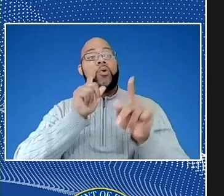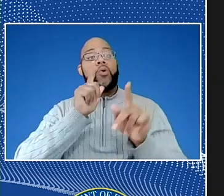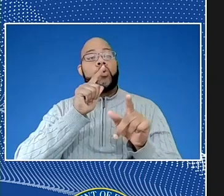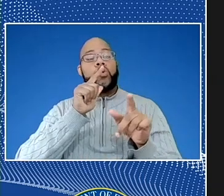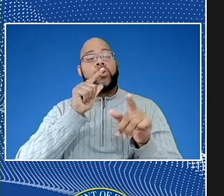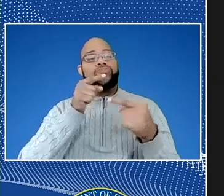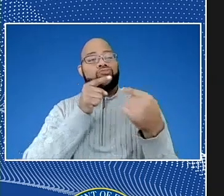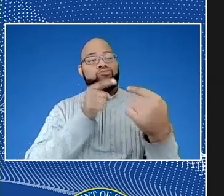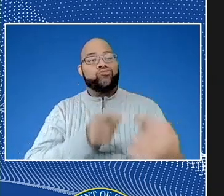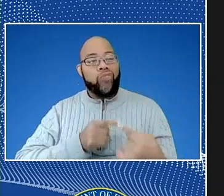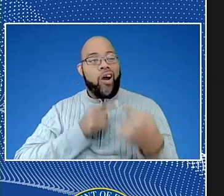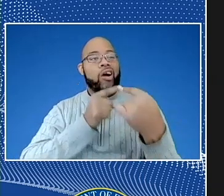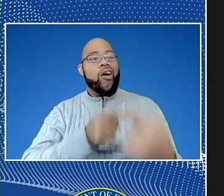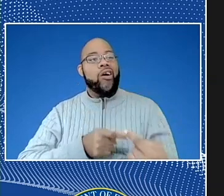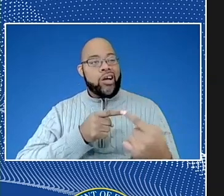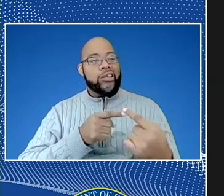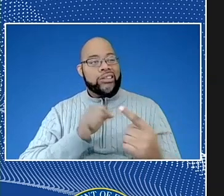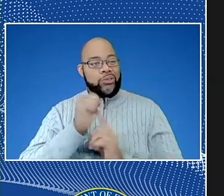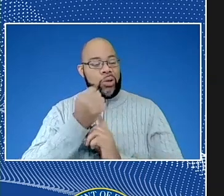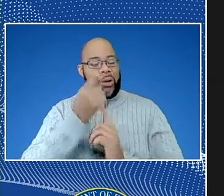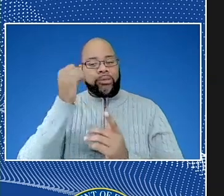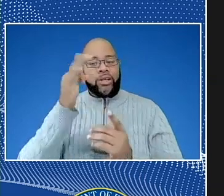result of servicer errors know that that